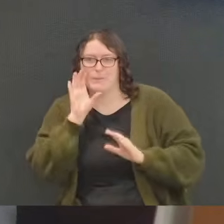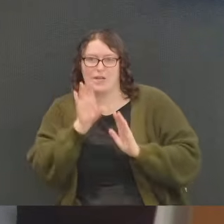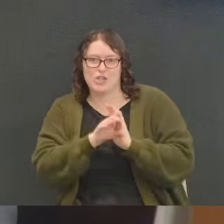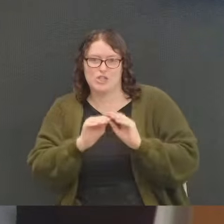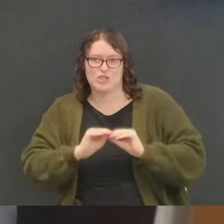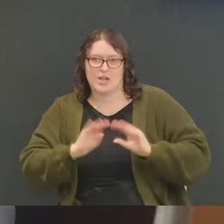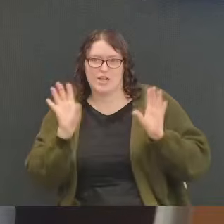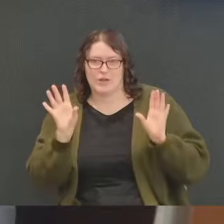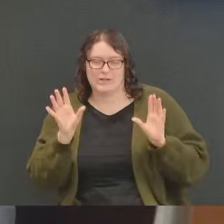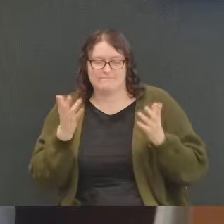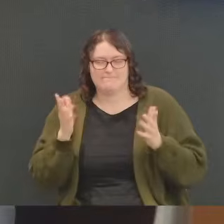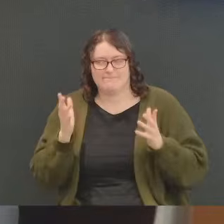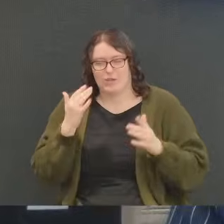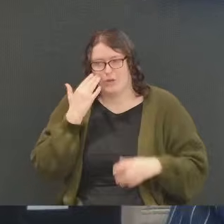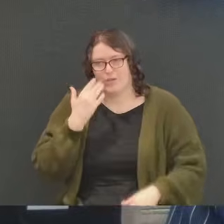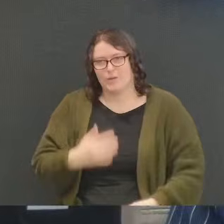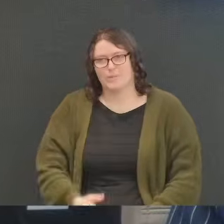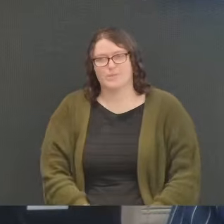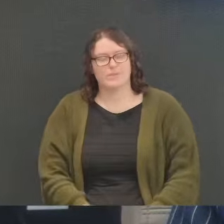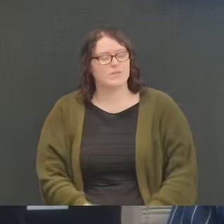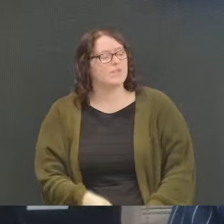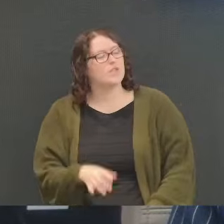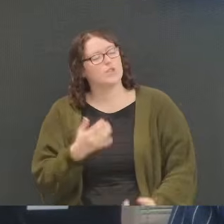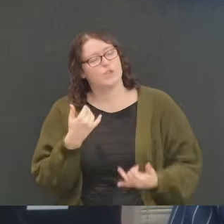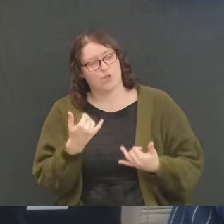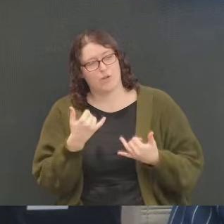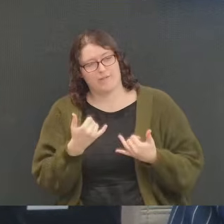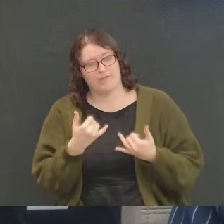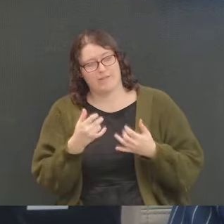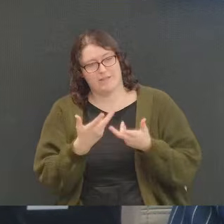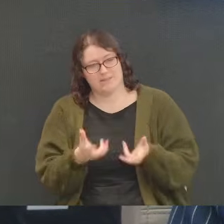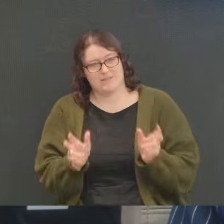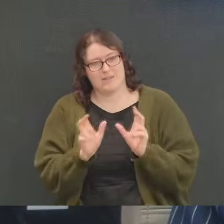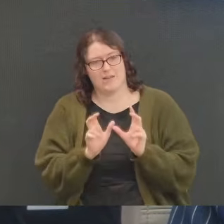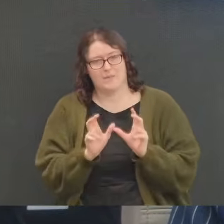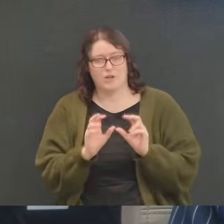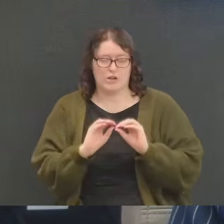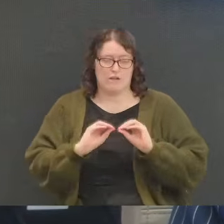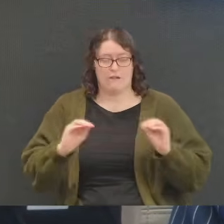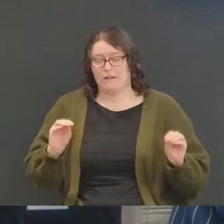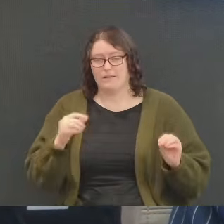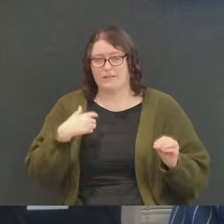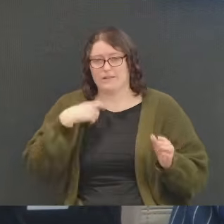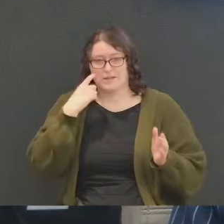than that. Okay. Currently in the stadium, there's nothing that I can see that had Hamilton County on